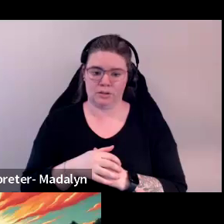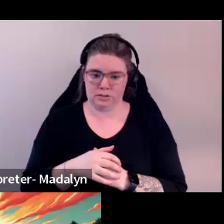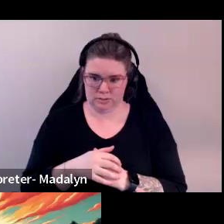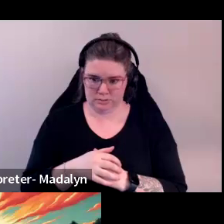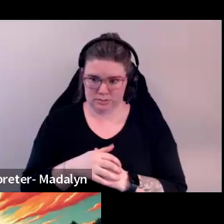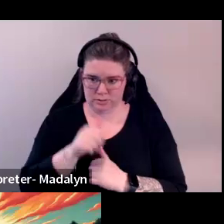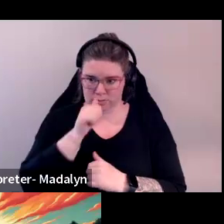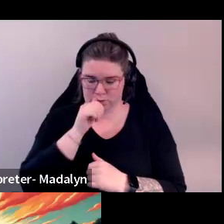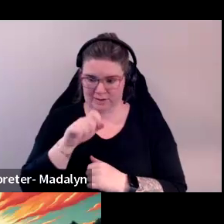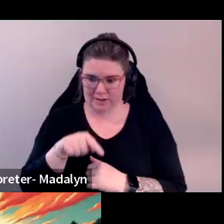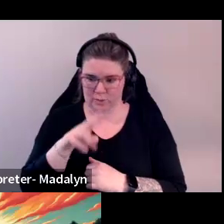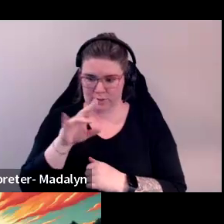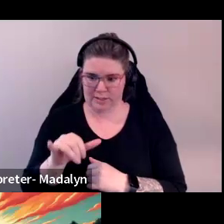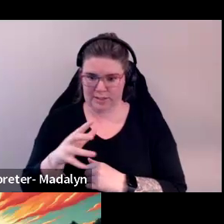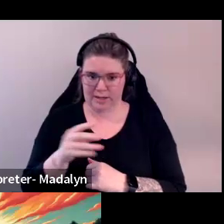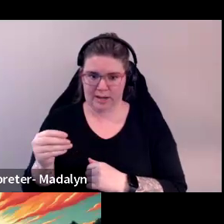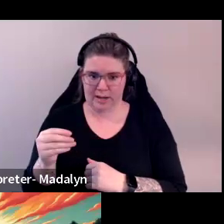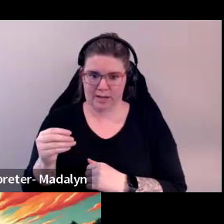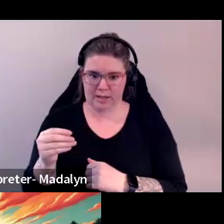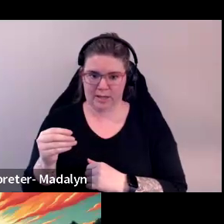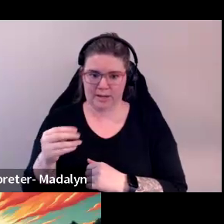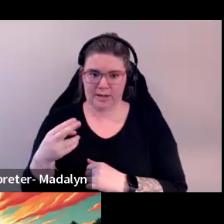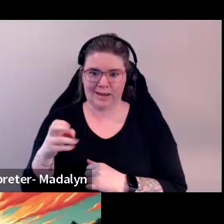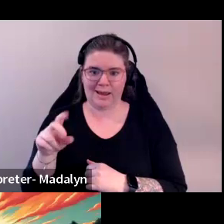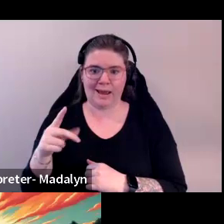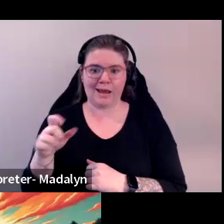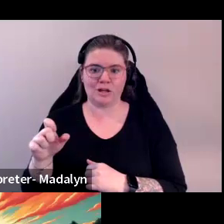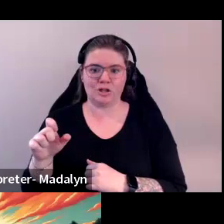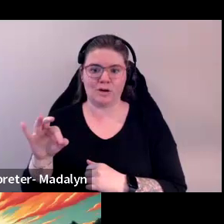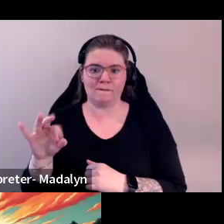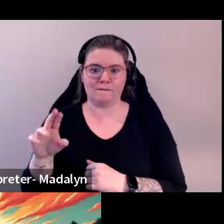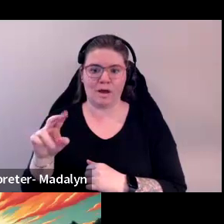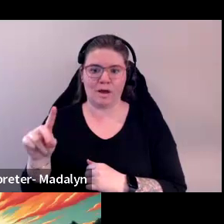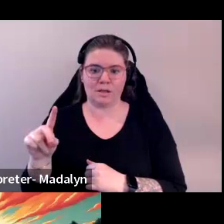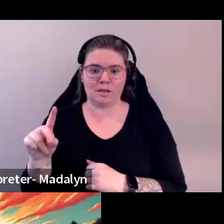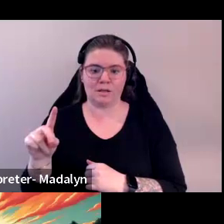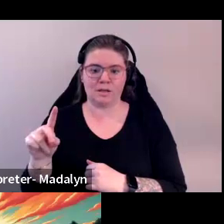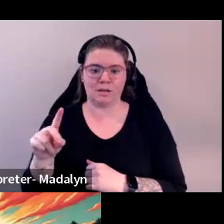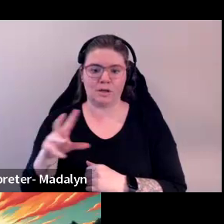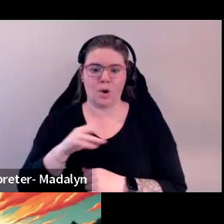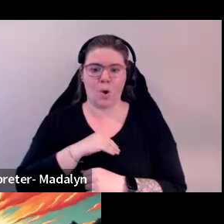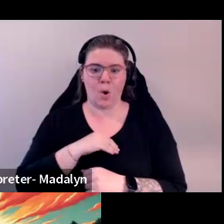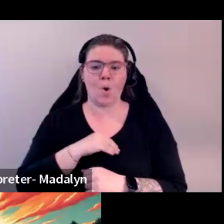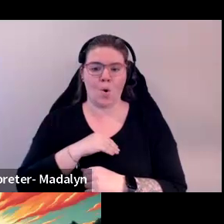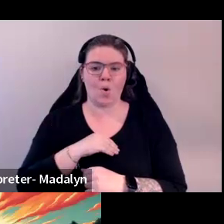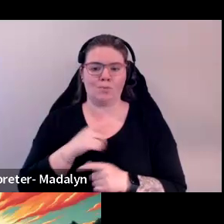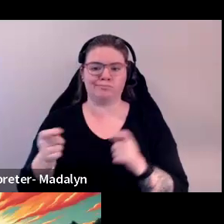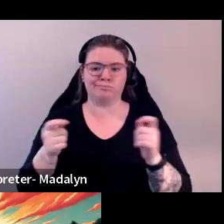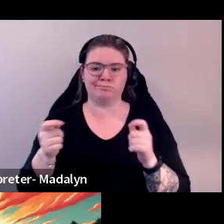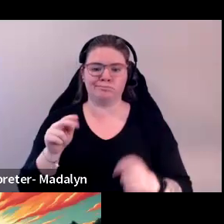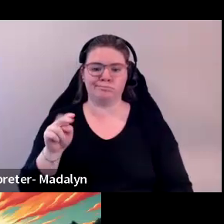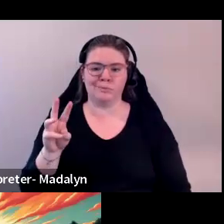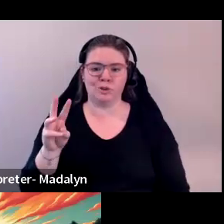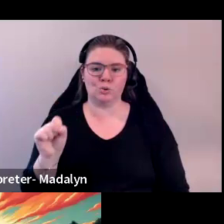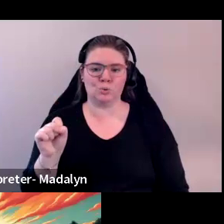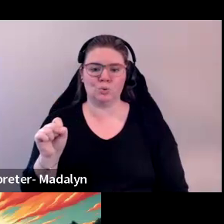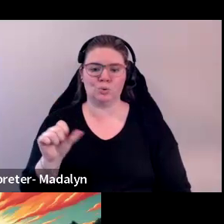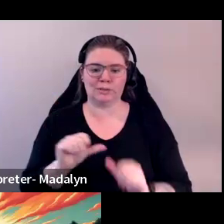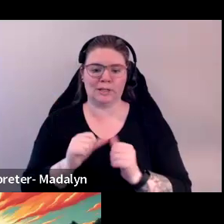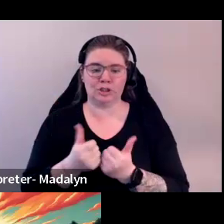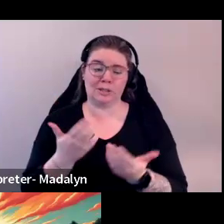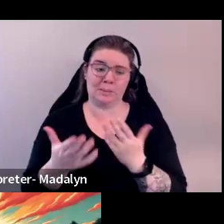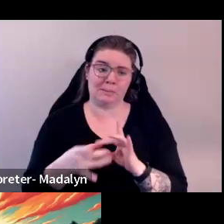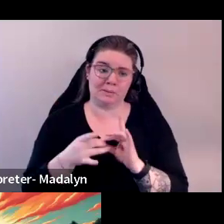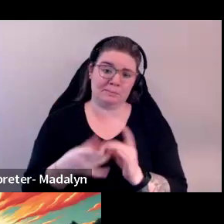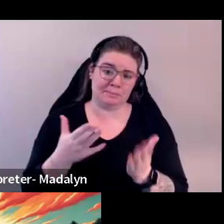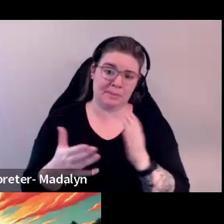Tom Olin: and hedge funds on more than 50% of our news agencies that might not have anything to it might have. But I mean, it's